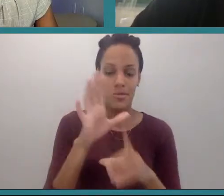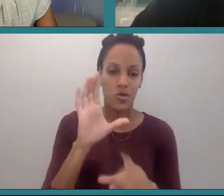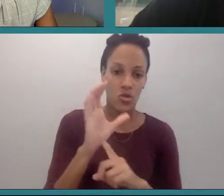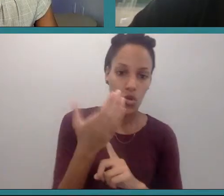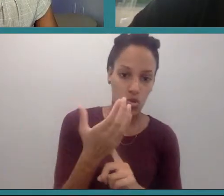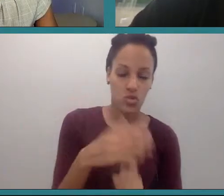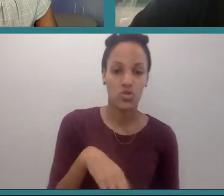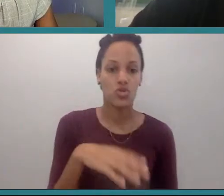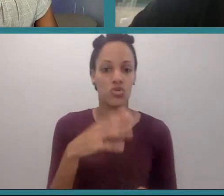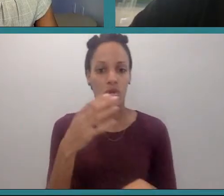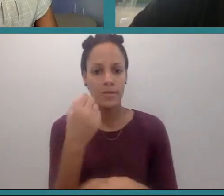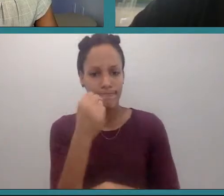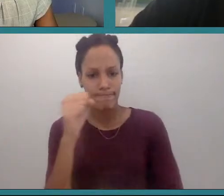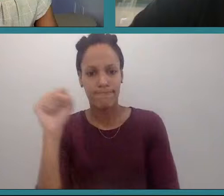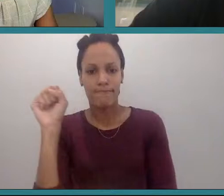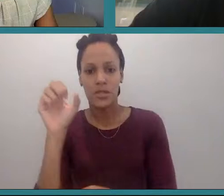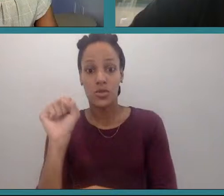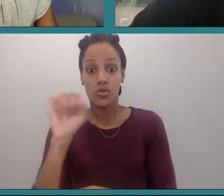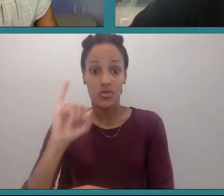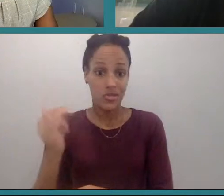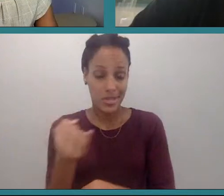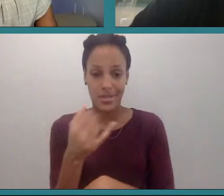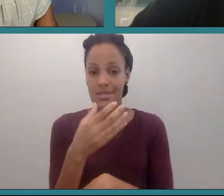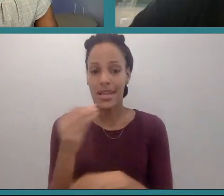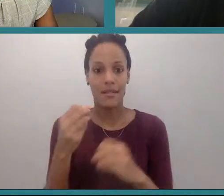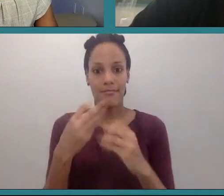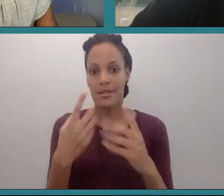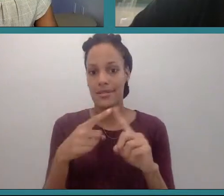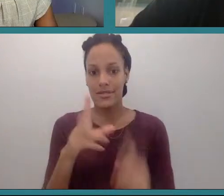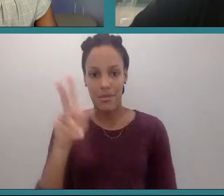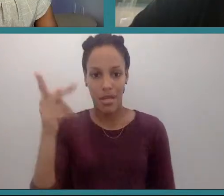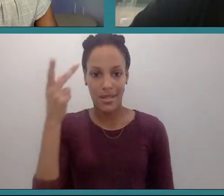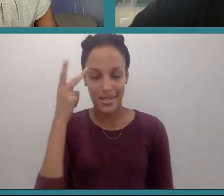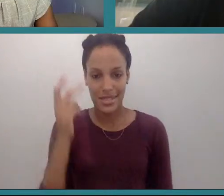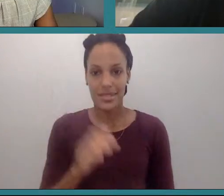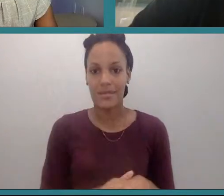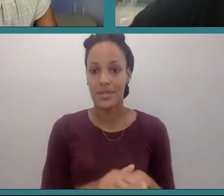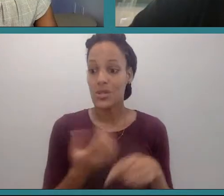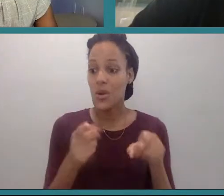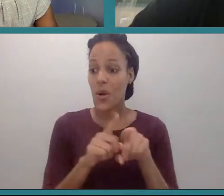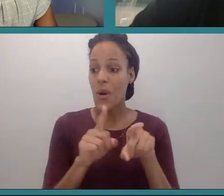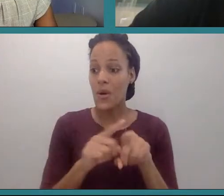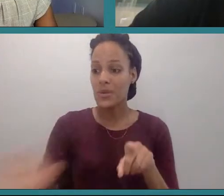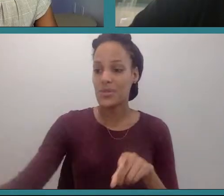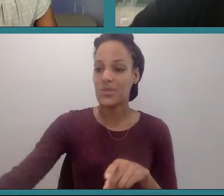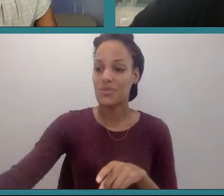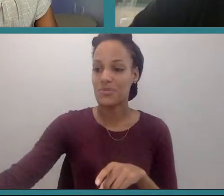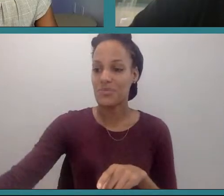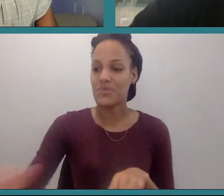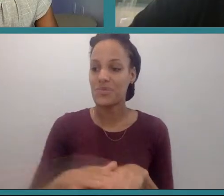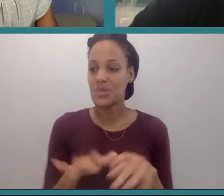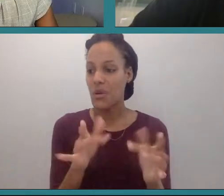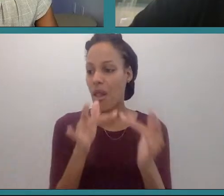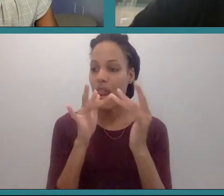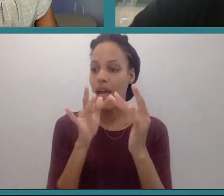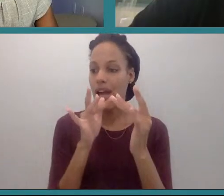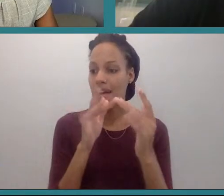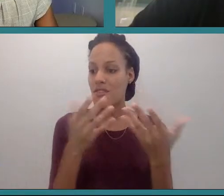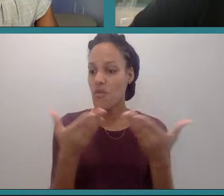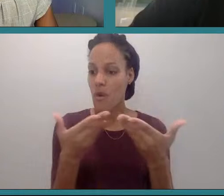subject of a 2018 Emmy-nominated episode of State of the Arts. which airs on NJTV and